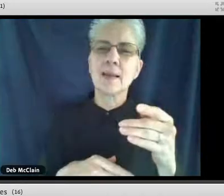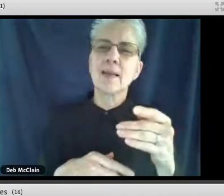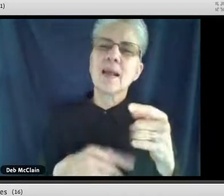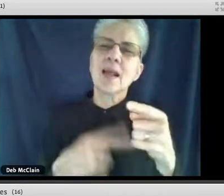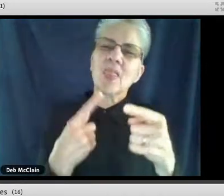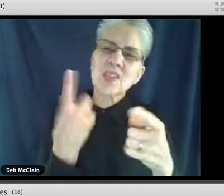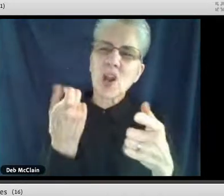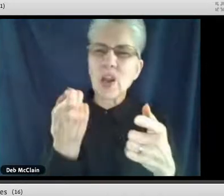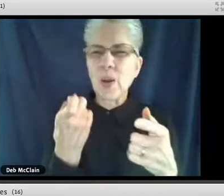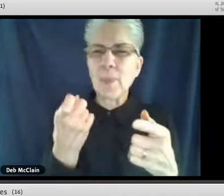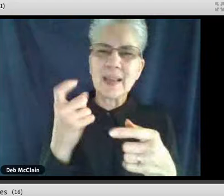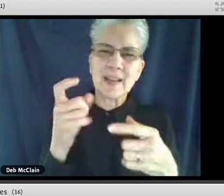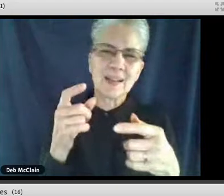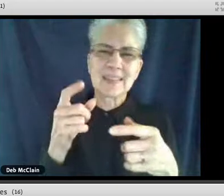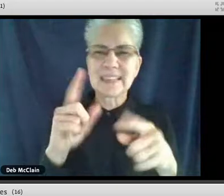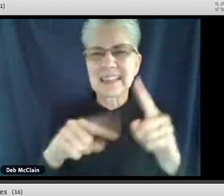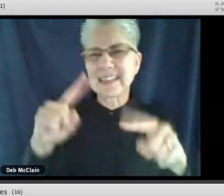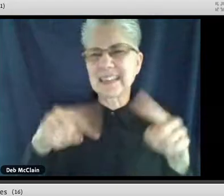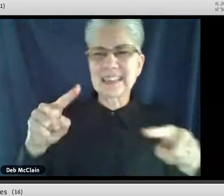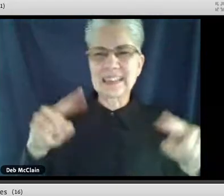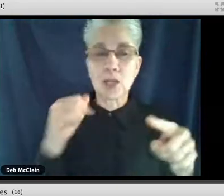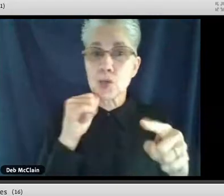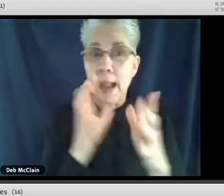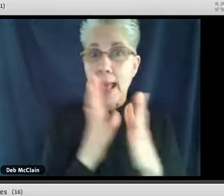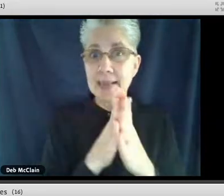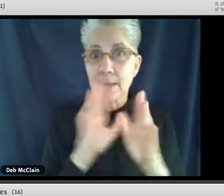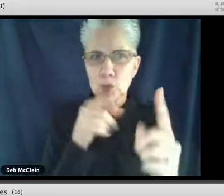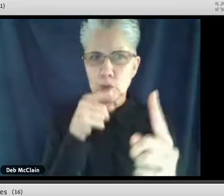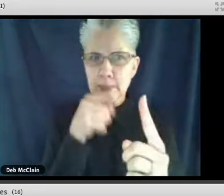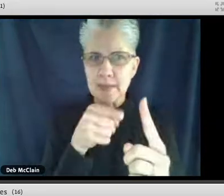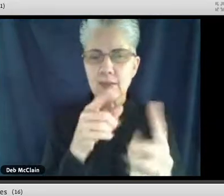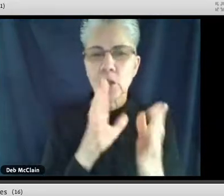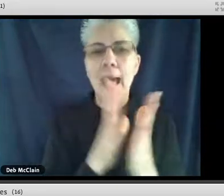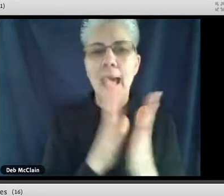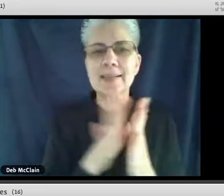because you're not asking them to do something for you. You're asking their opinion.